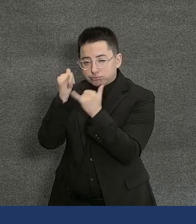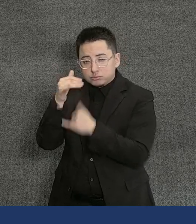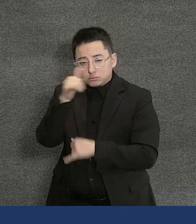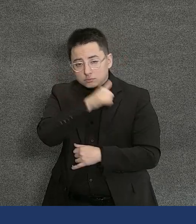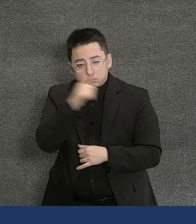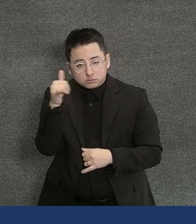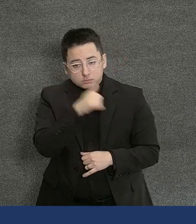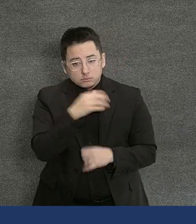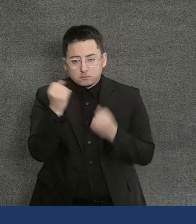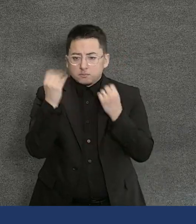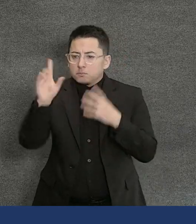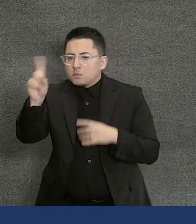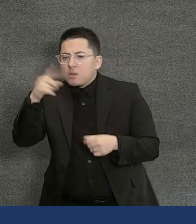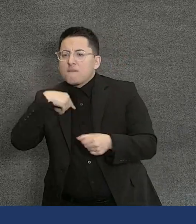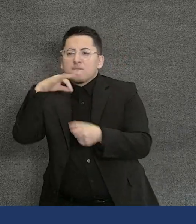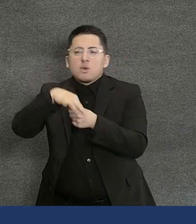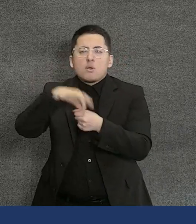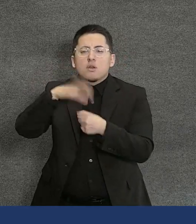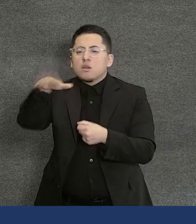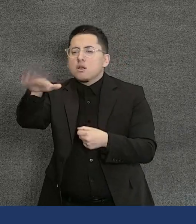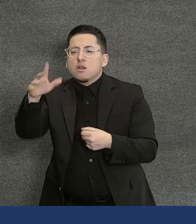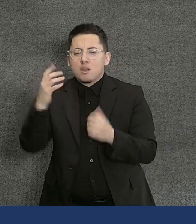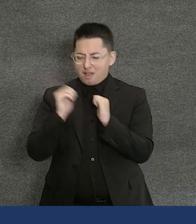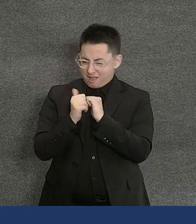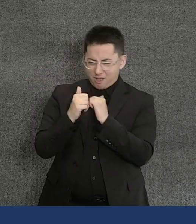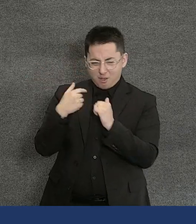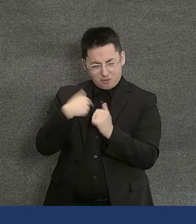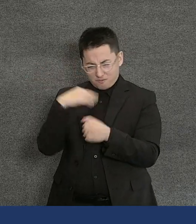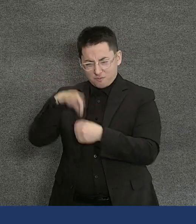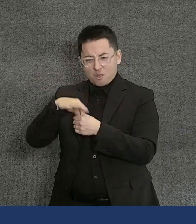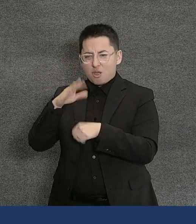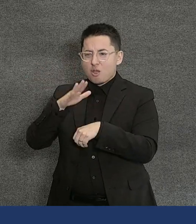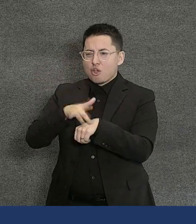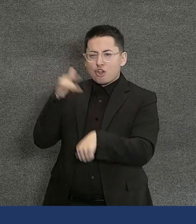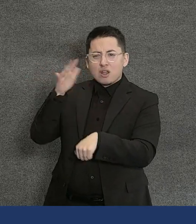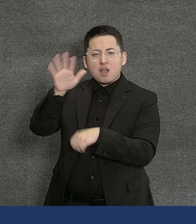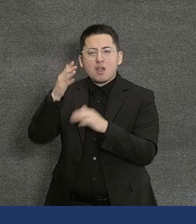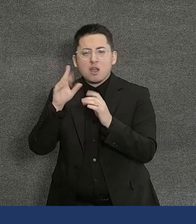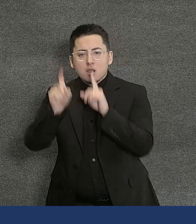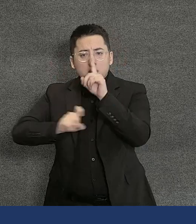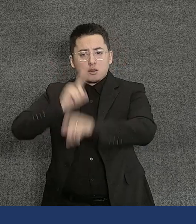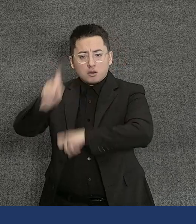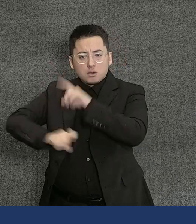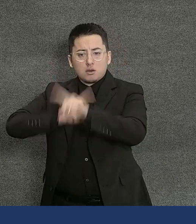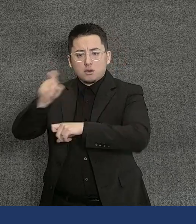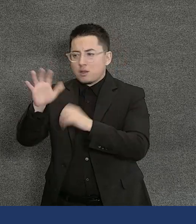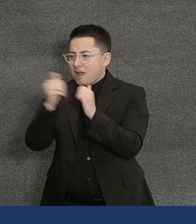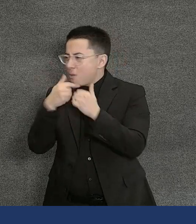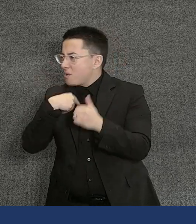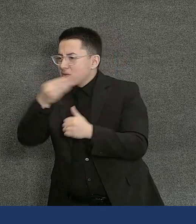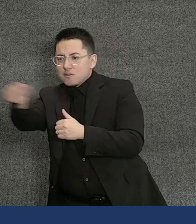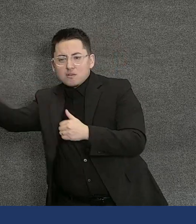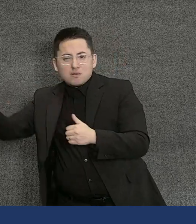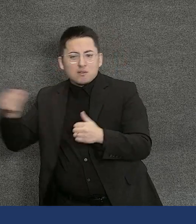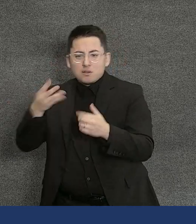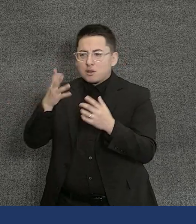place is, how they should vote absentee, how they should go to ballot to their child out of state in college and the like--